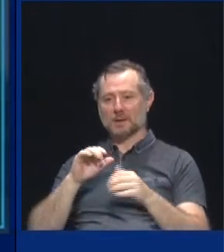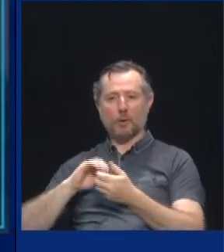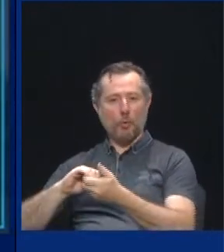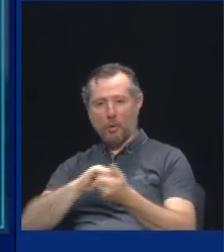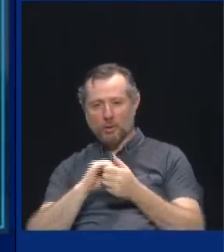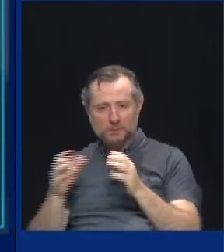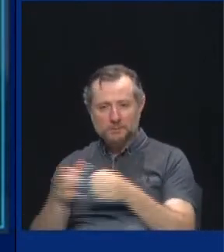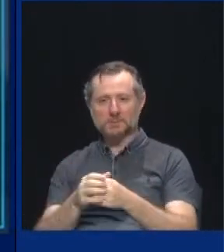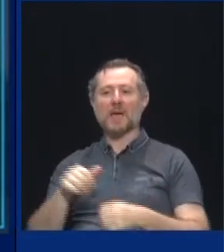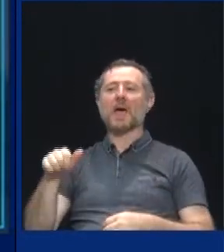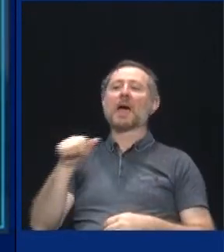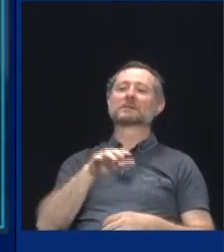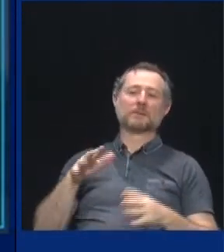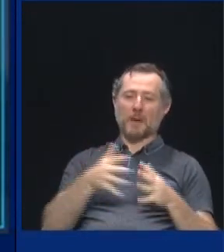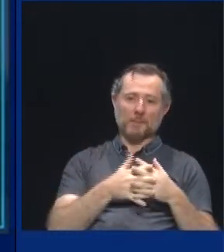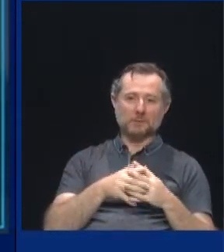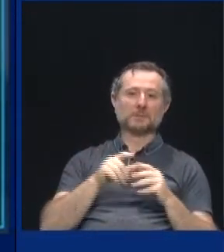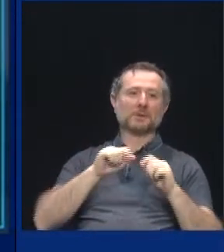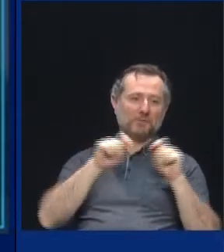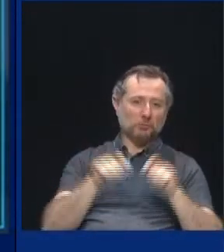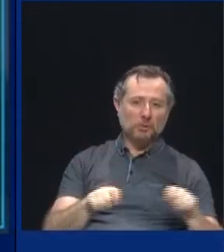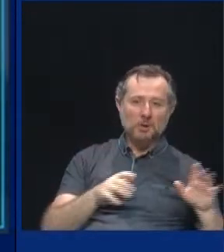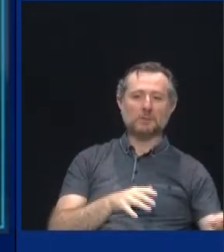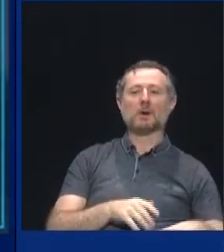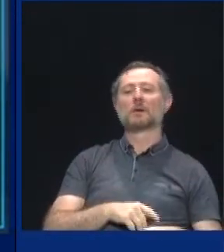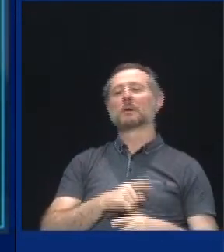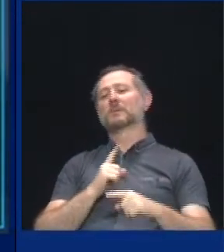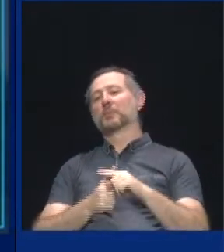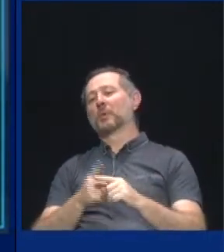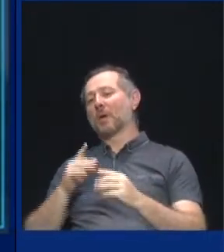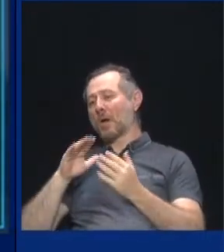HISPANIC FEDERATION, THE NEW YORK IMMIGRATION COALITION, THE